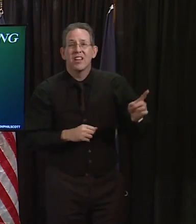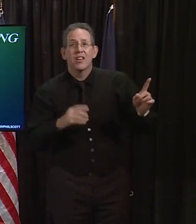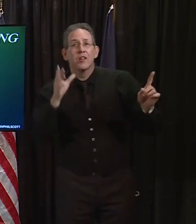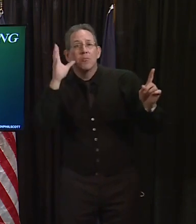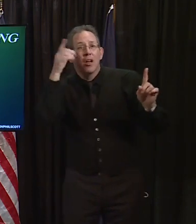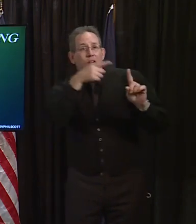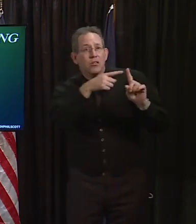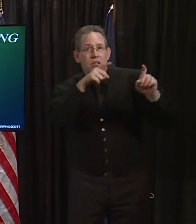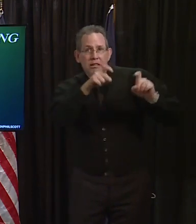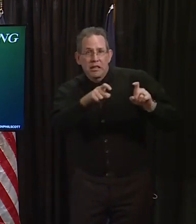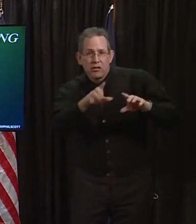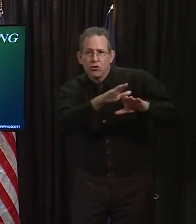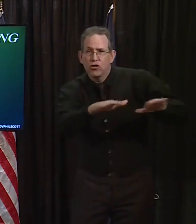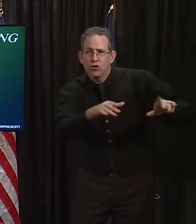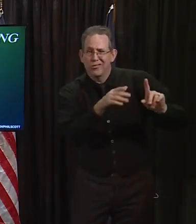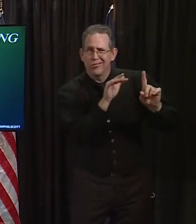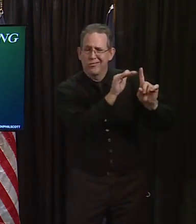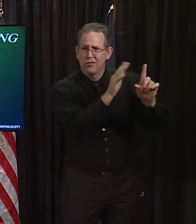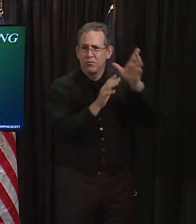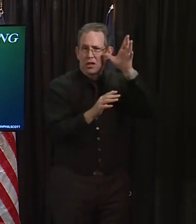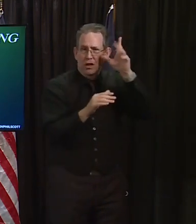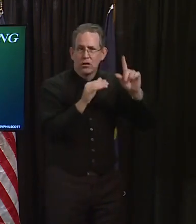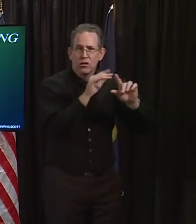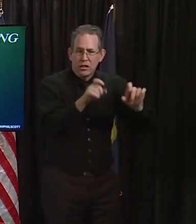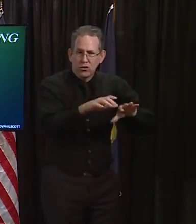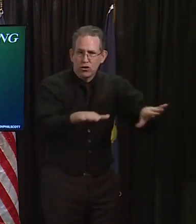The antigen testing in schools will shift from what we used to call tests